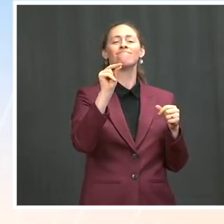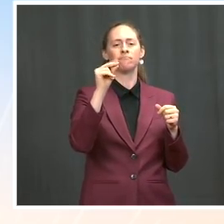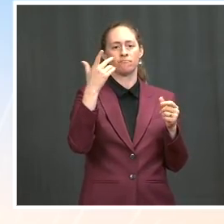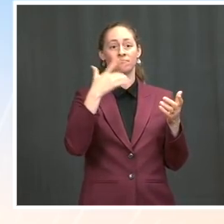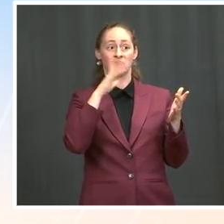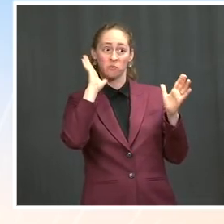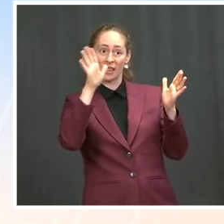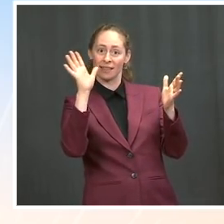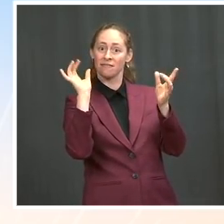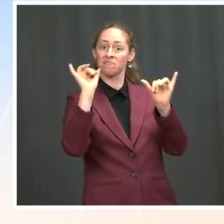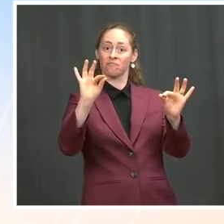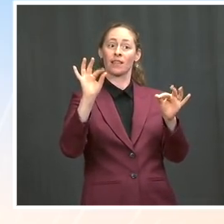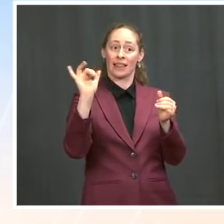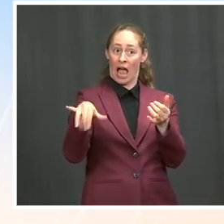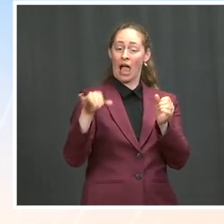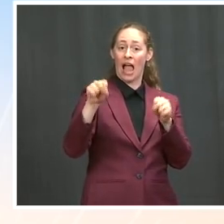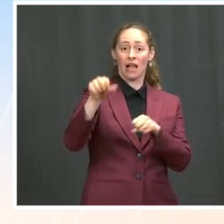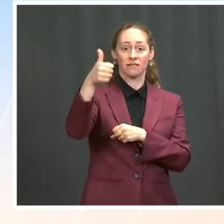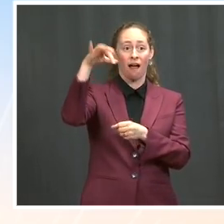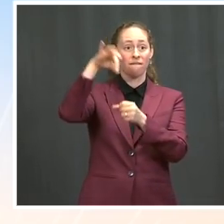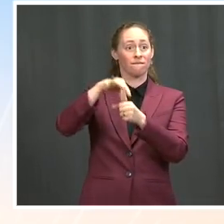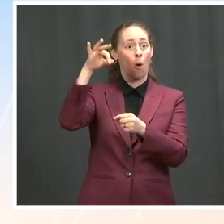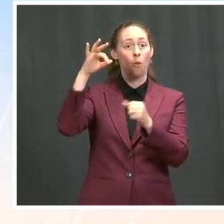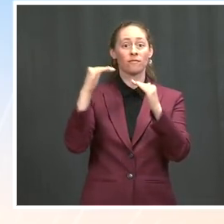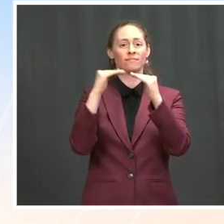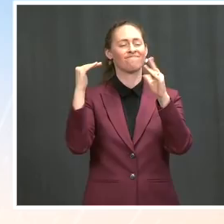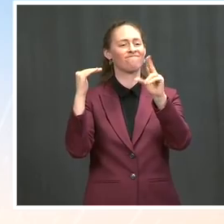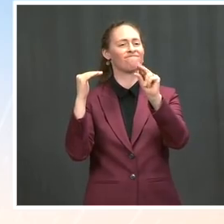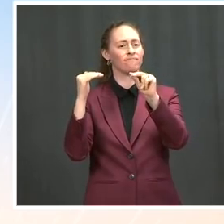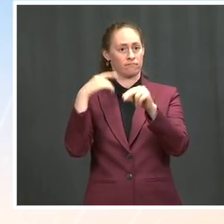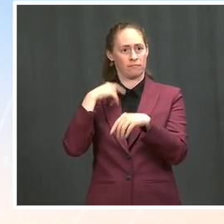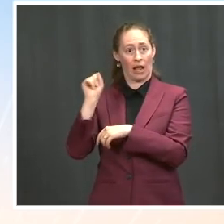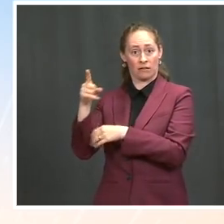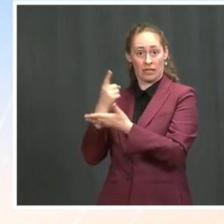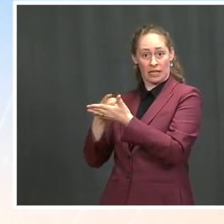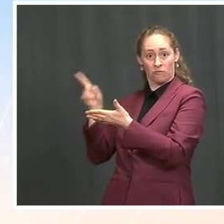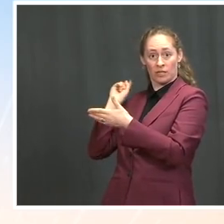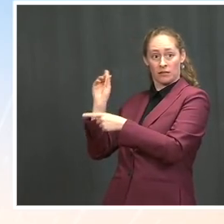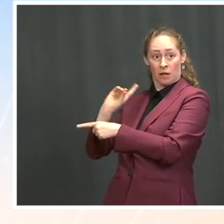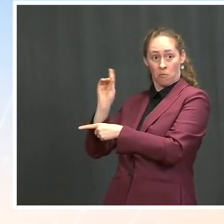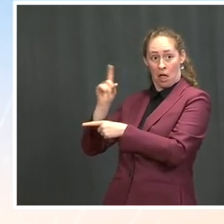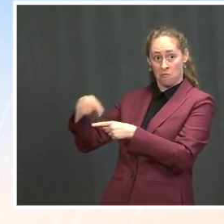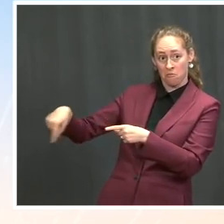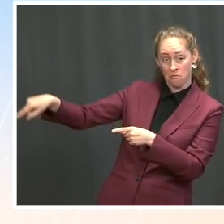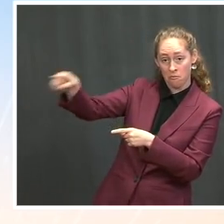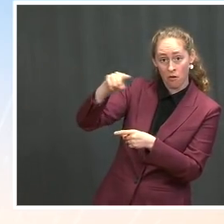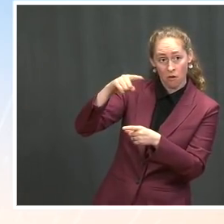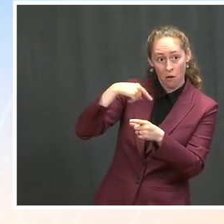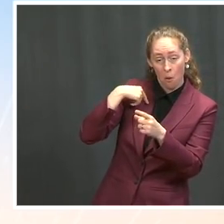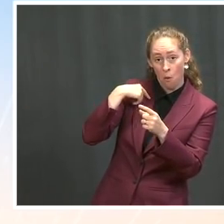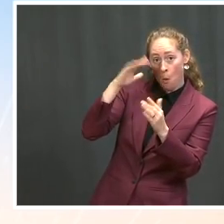about whether Democrats would be aligned. We certainly hope that will be the case tomorrow. It's important to remember that this has been